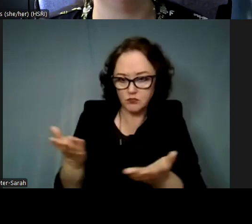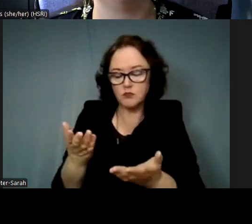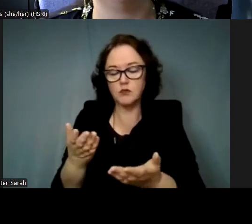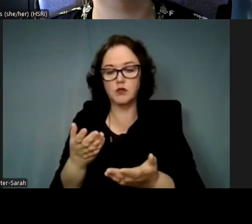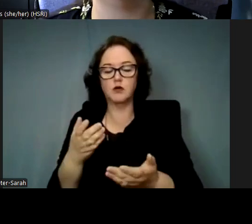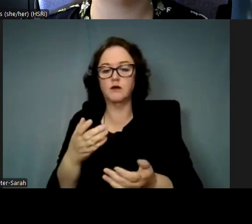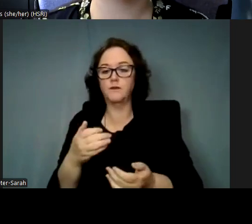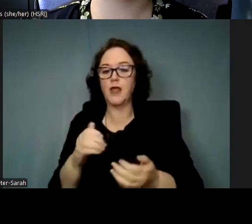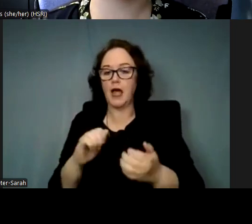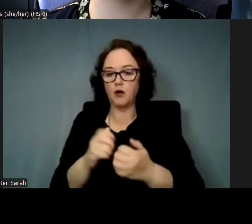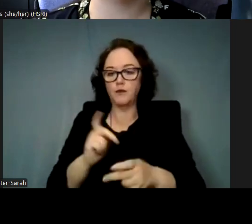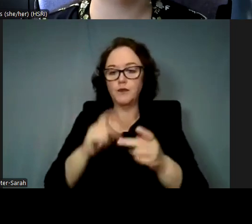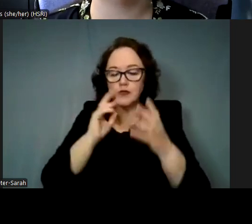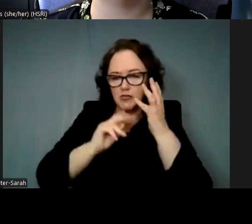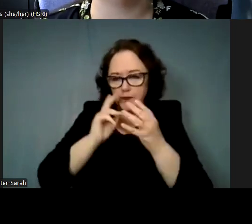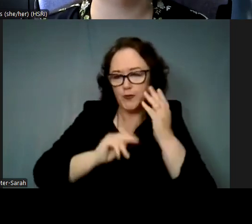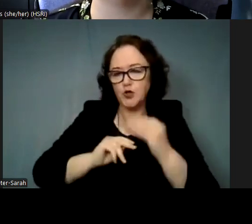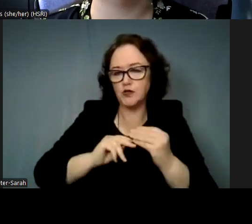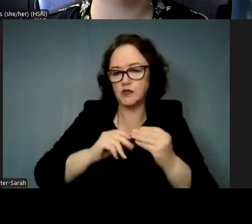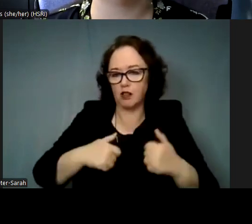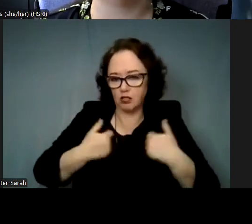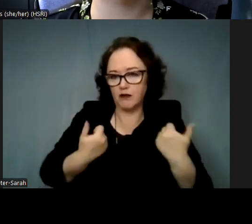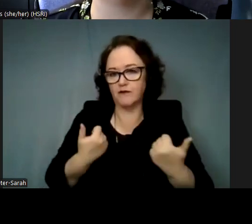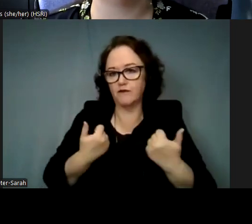people experience life using waiver services.